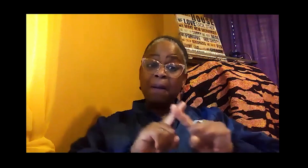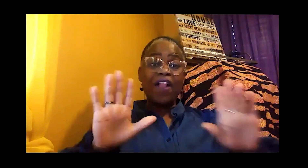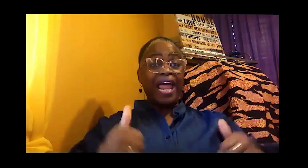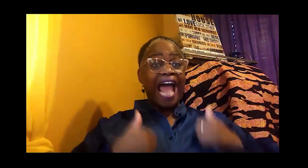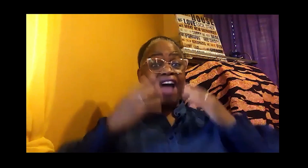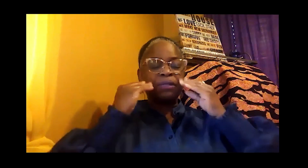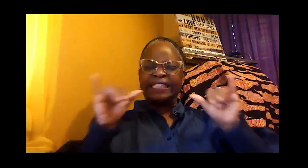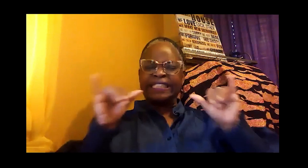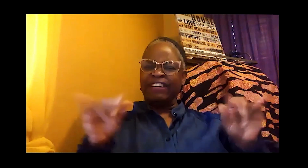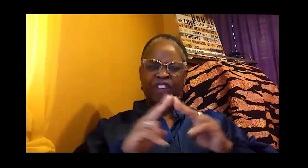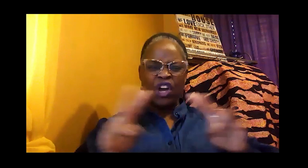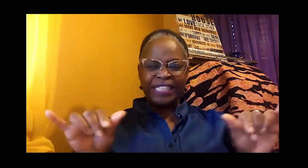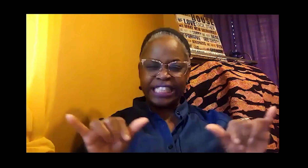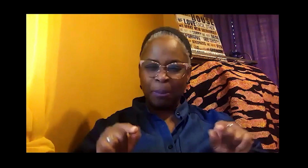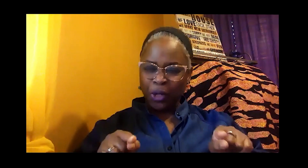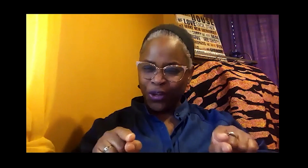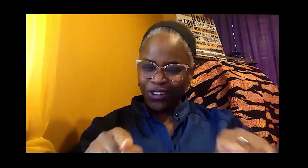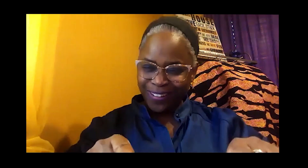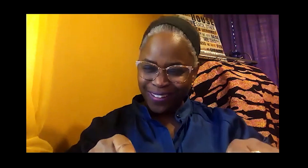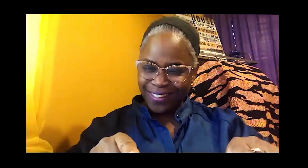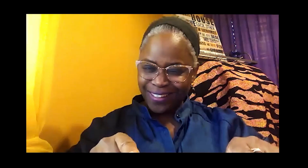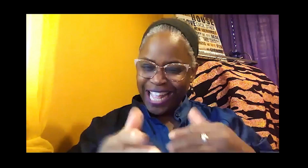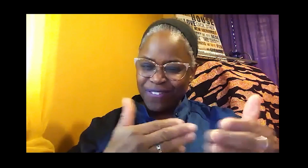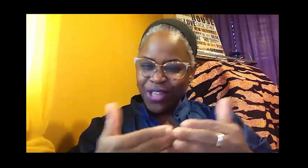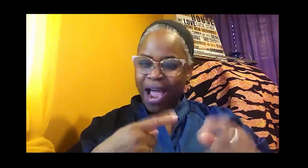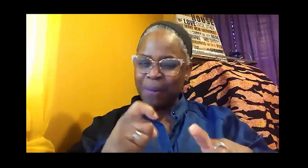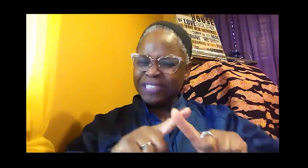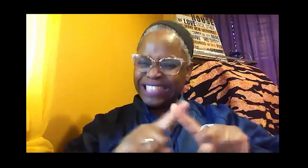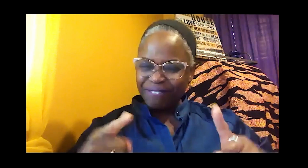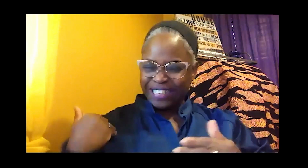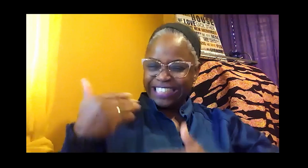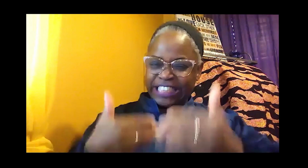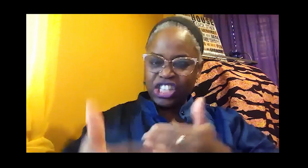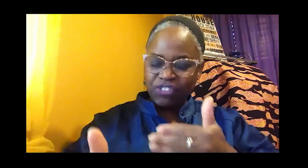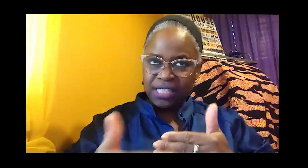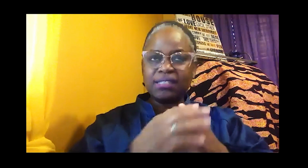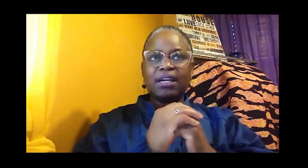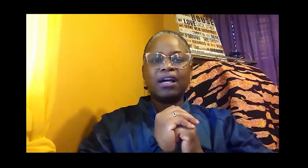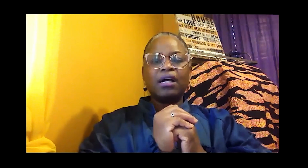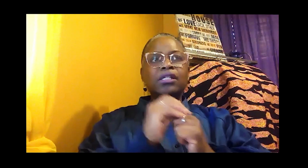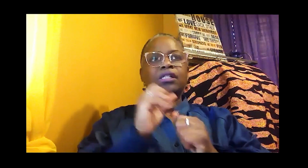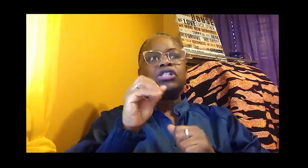However at the same time, their life experiences are indeed similar even though they are from